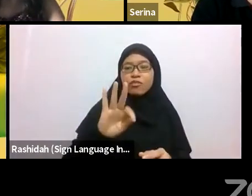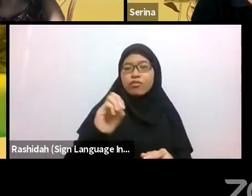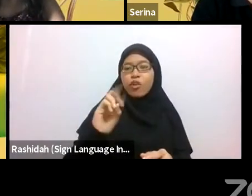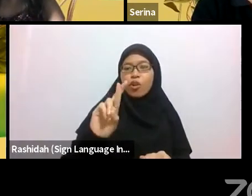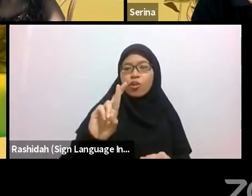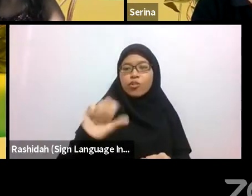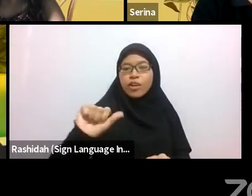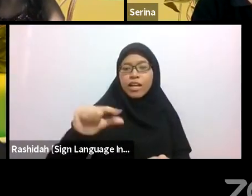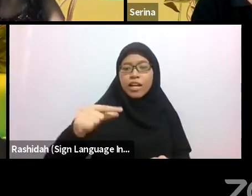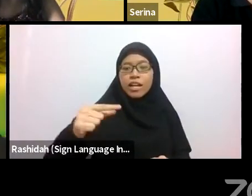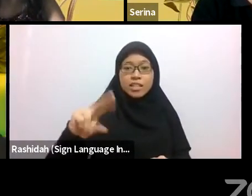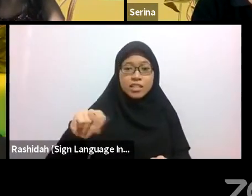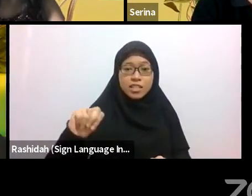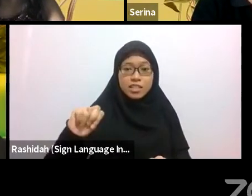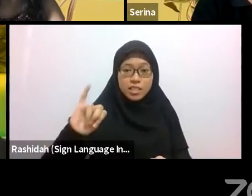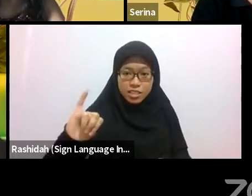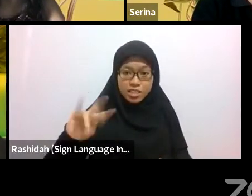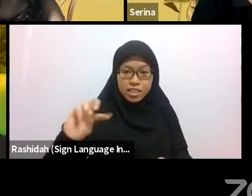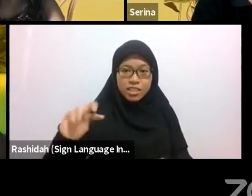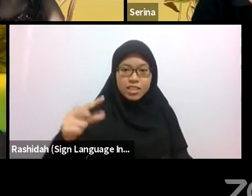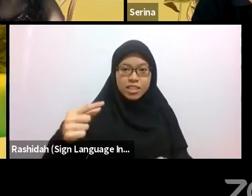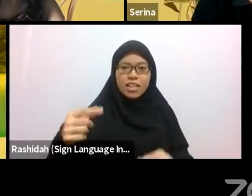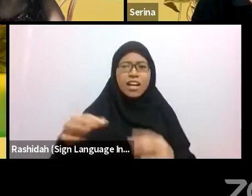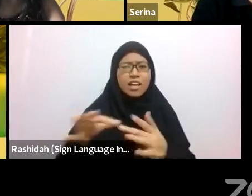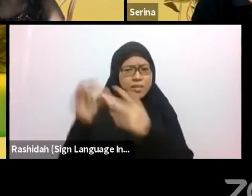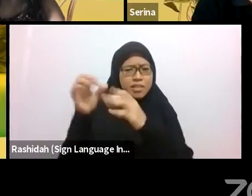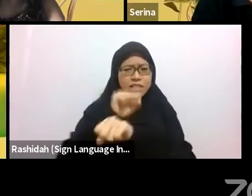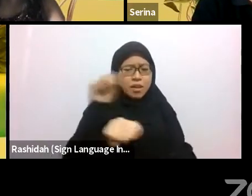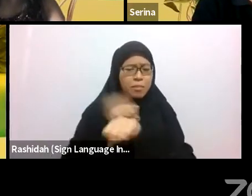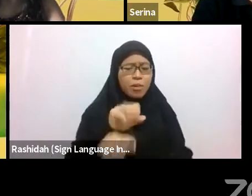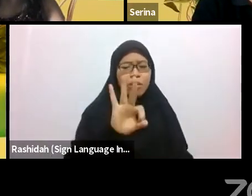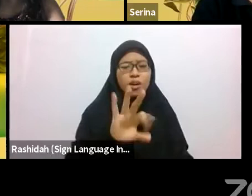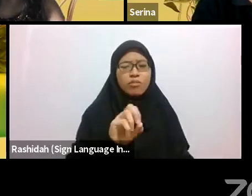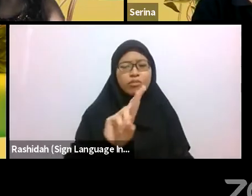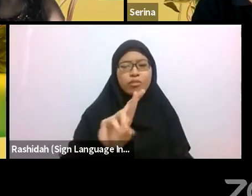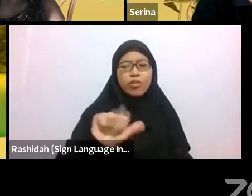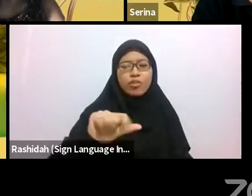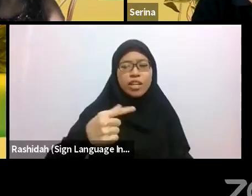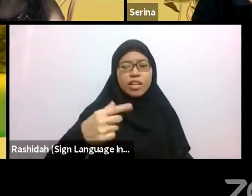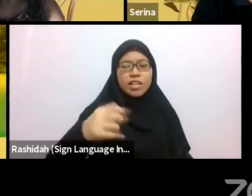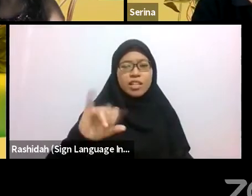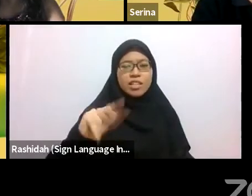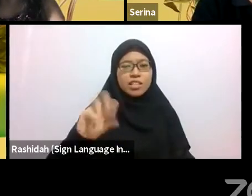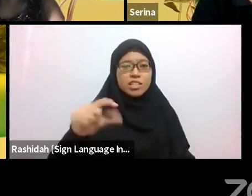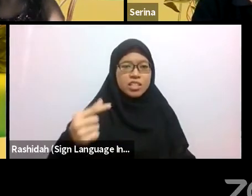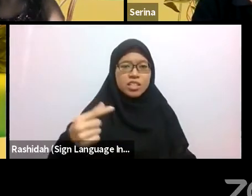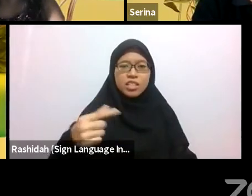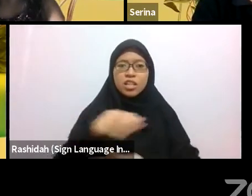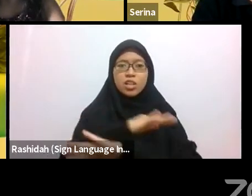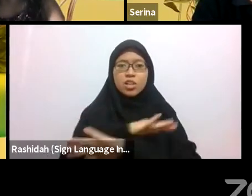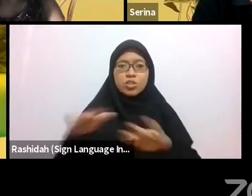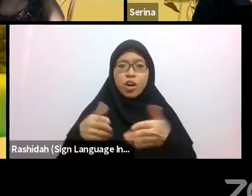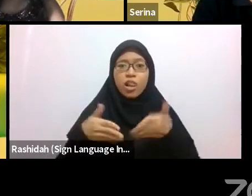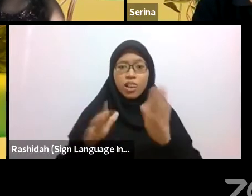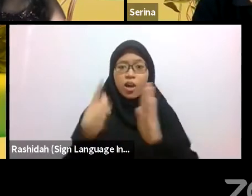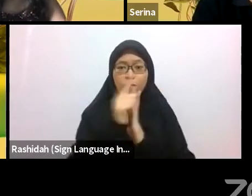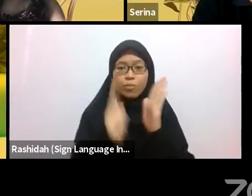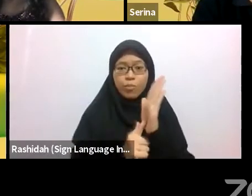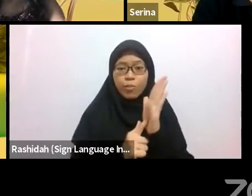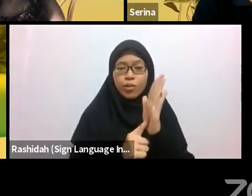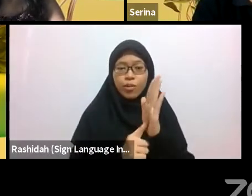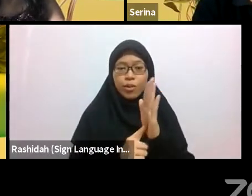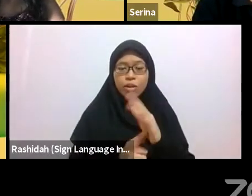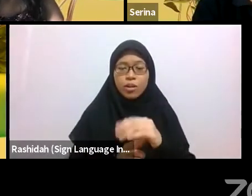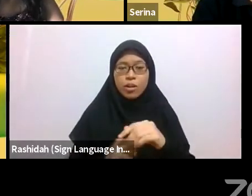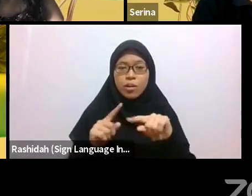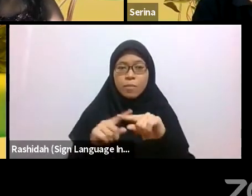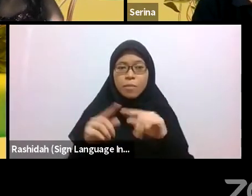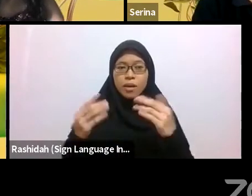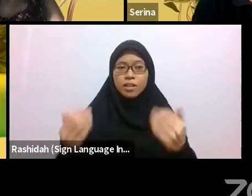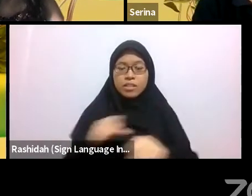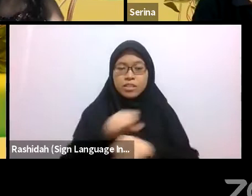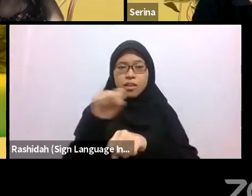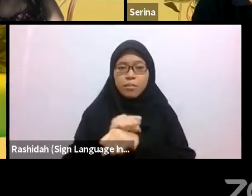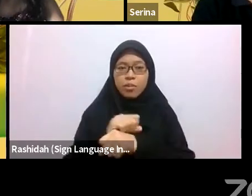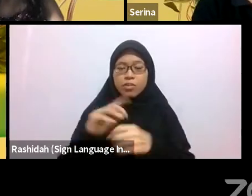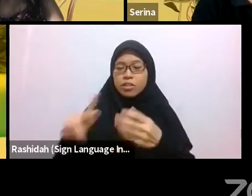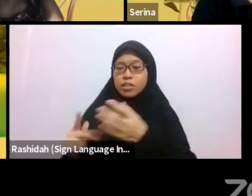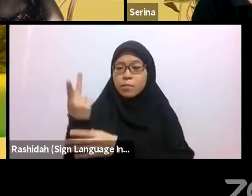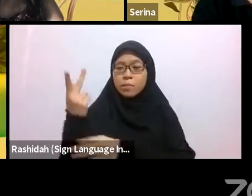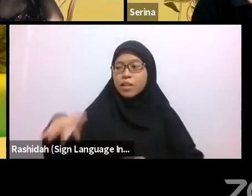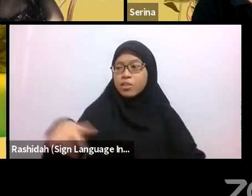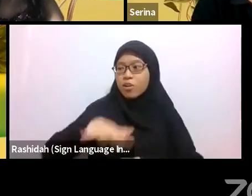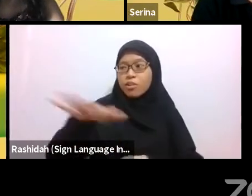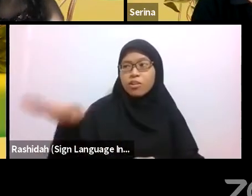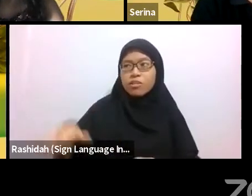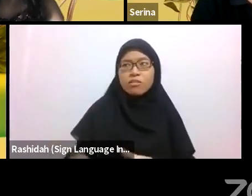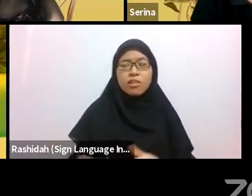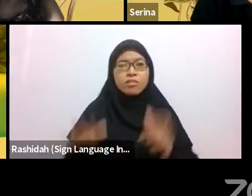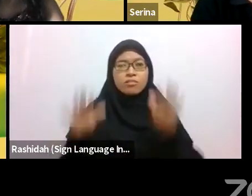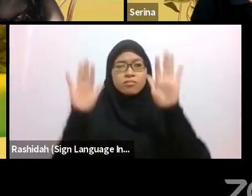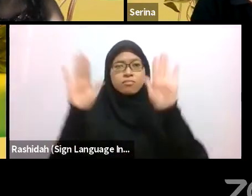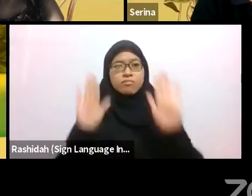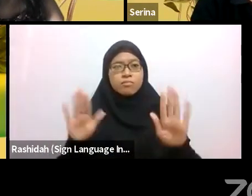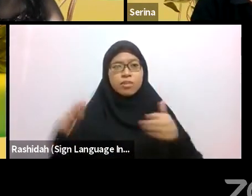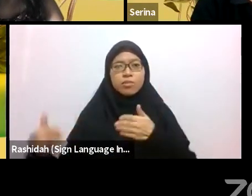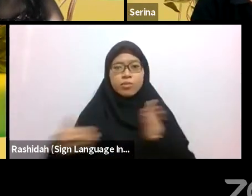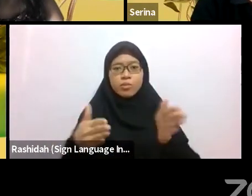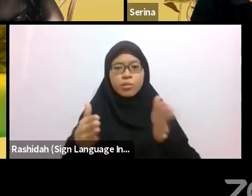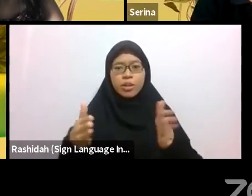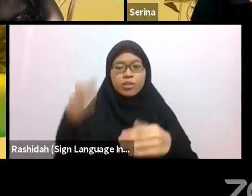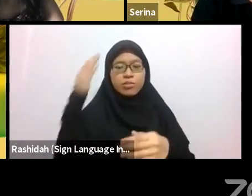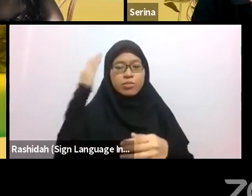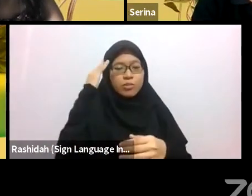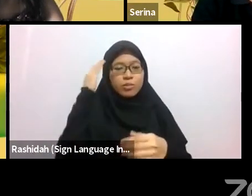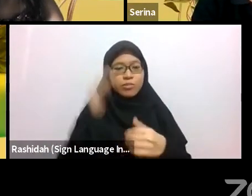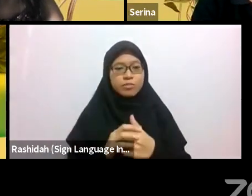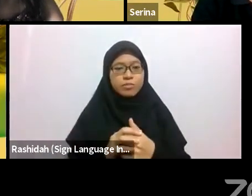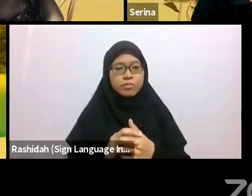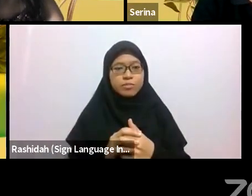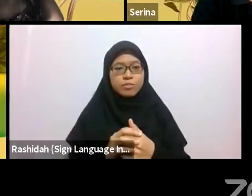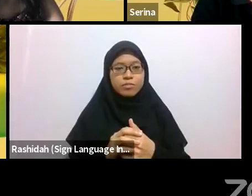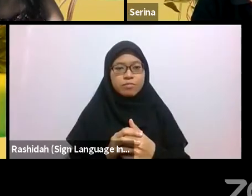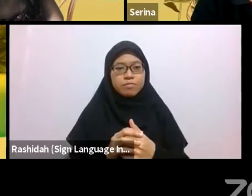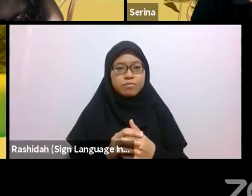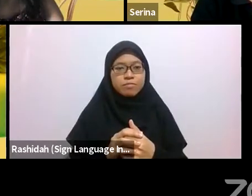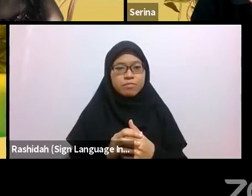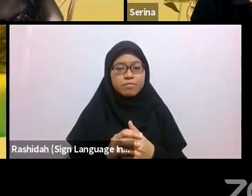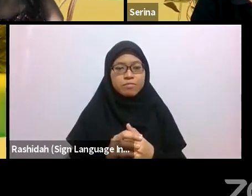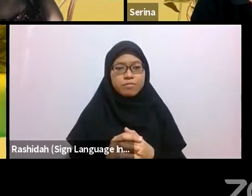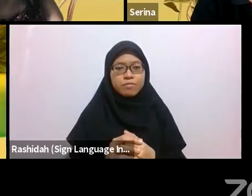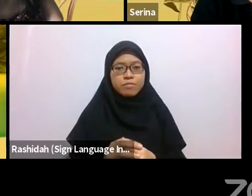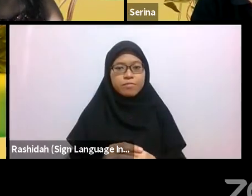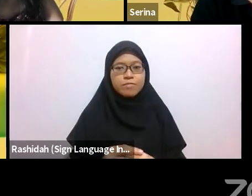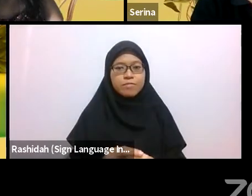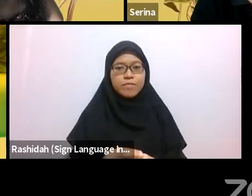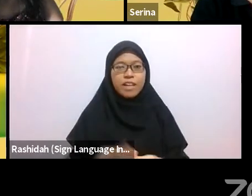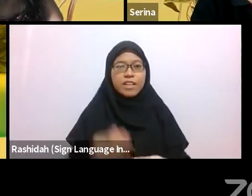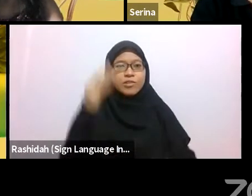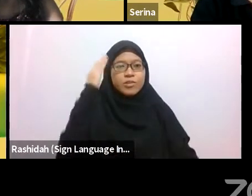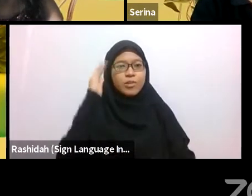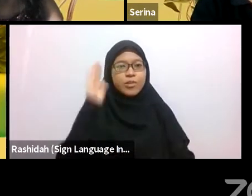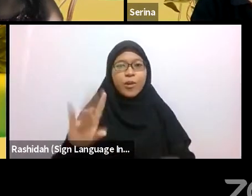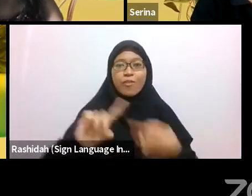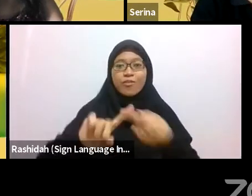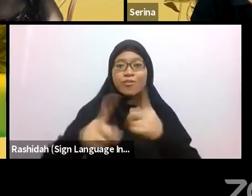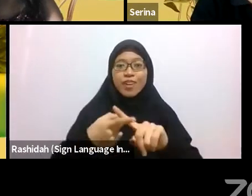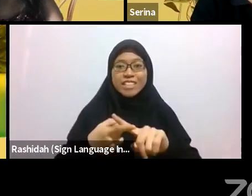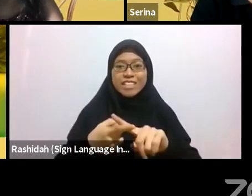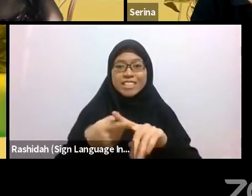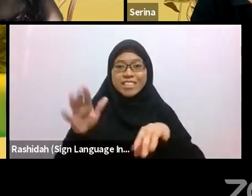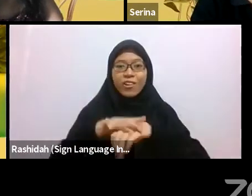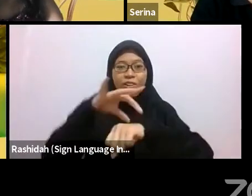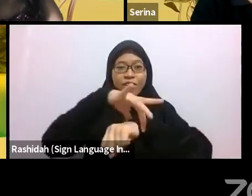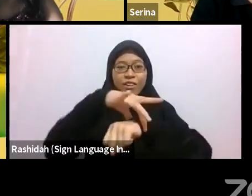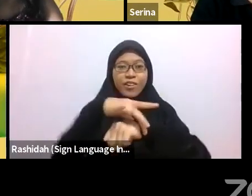I think that learning the type of plants that are already available and around is such a great way to know your friends on earth who are not humans.